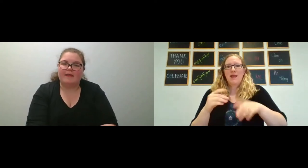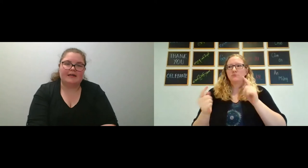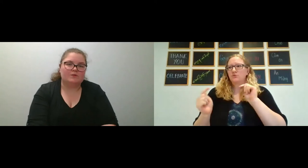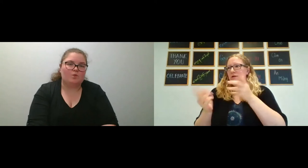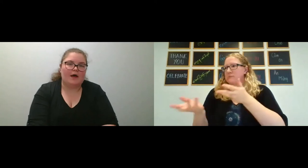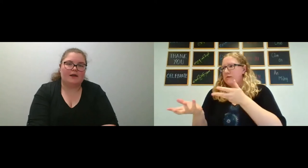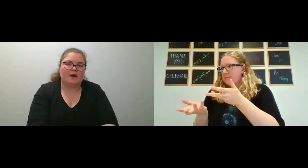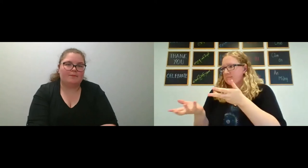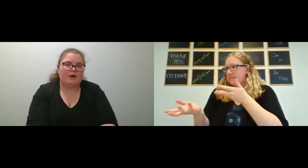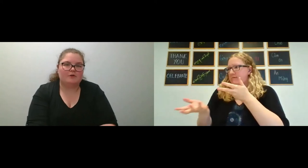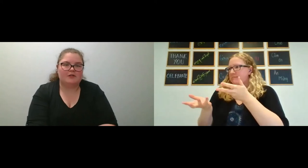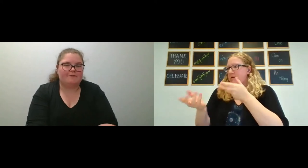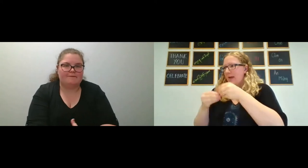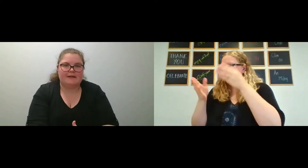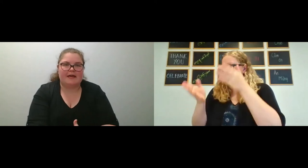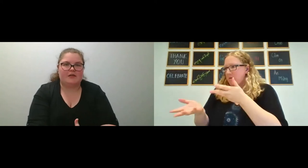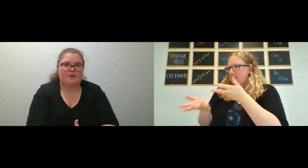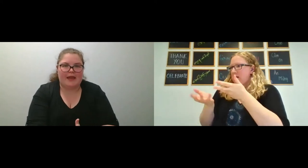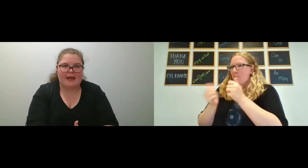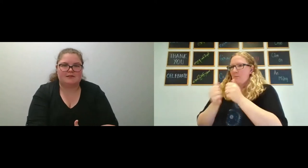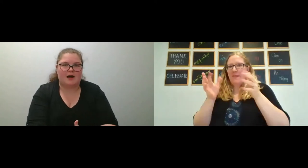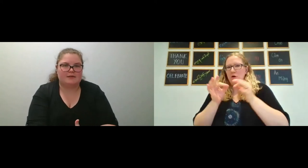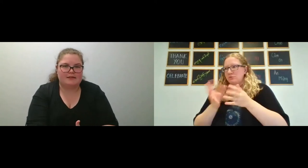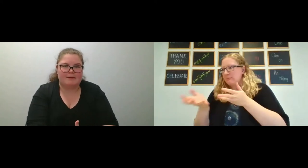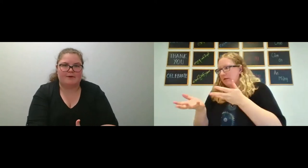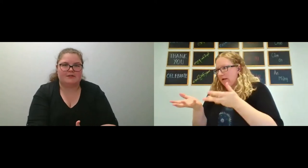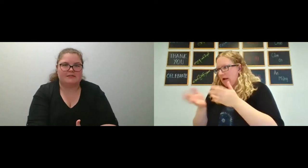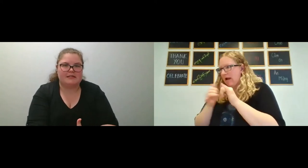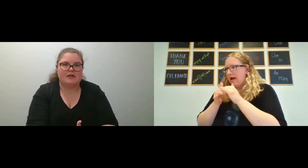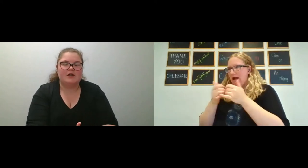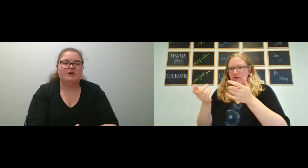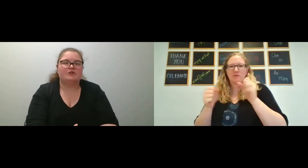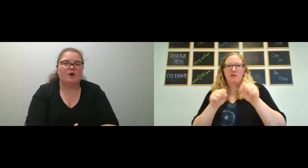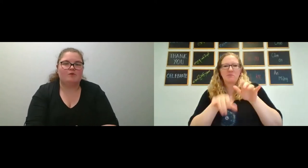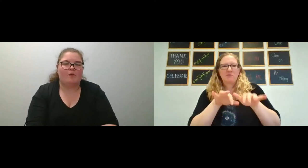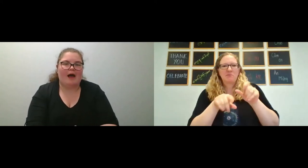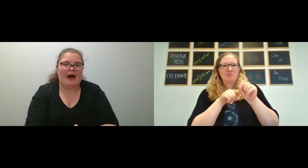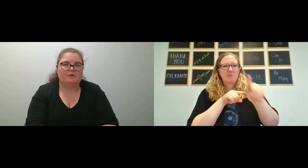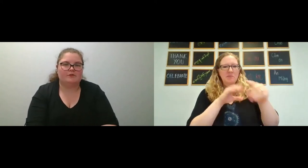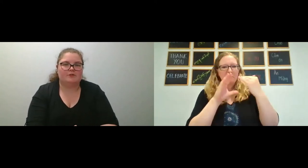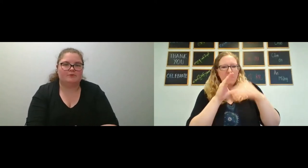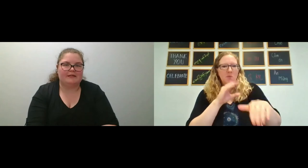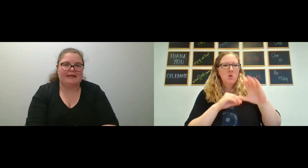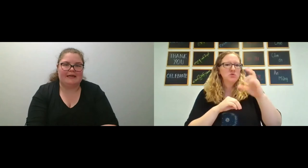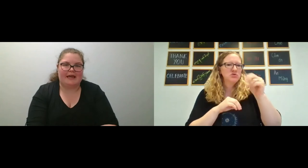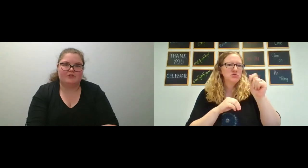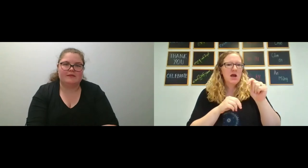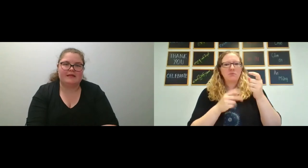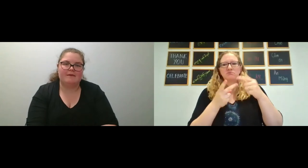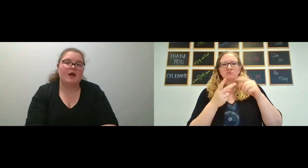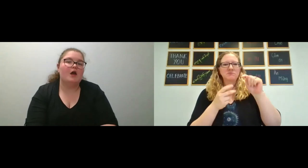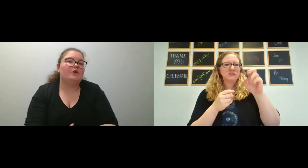That is one approach if you feel like you can't talk to them in person don't know how to really engage with them,